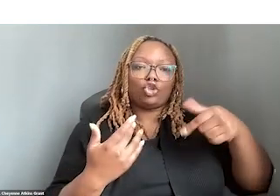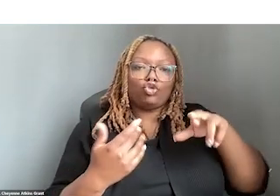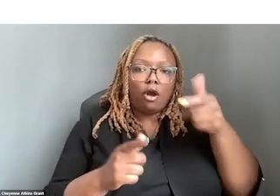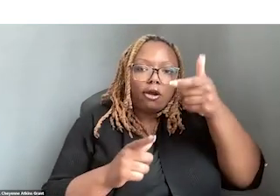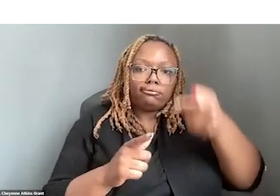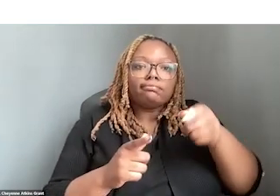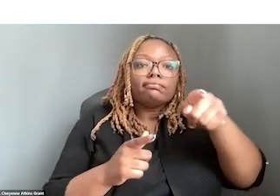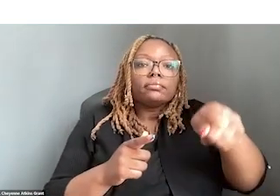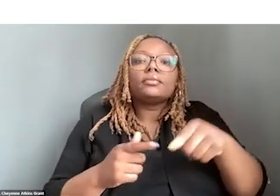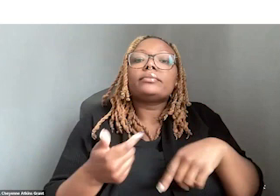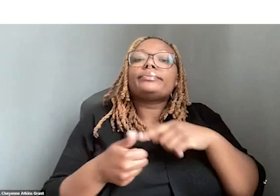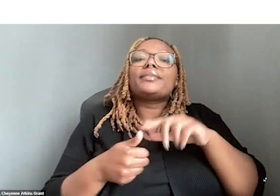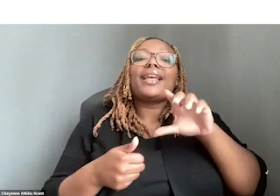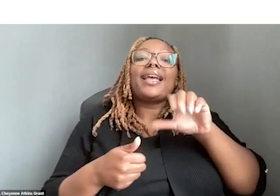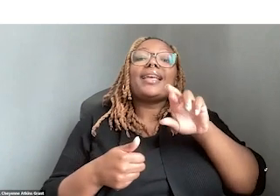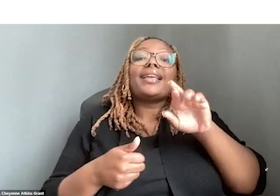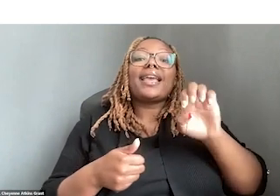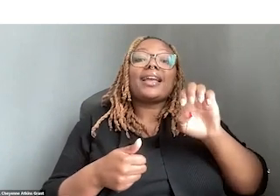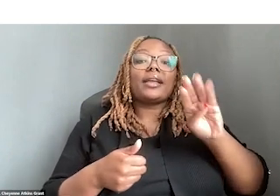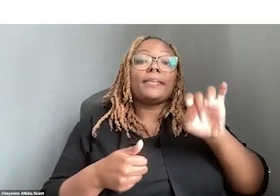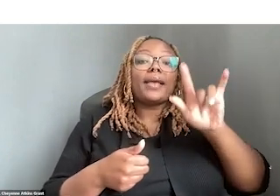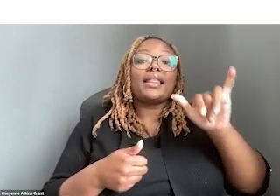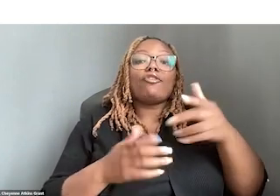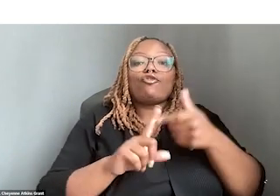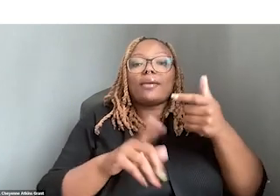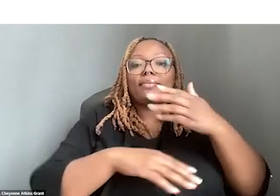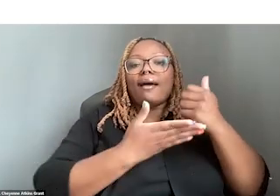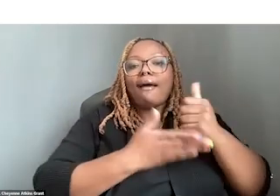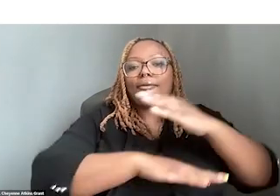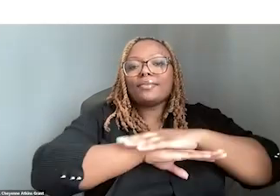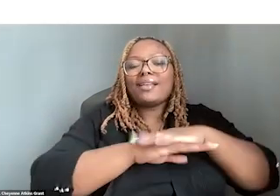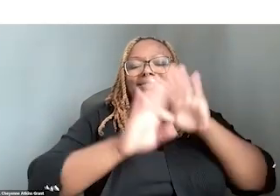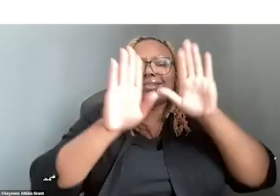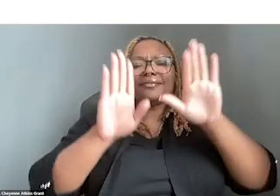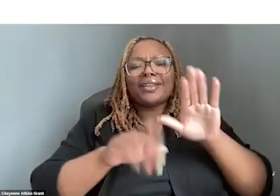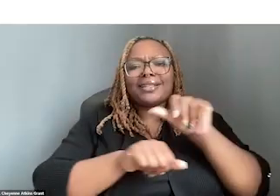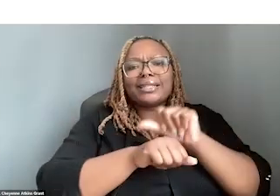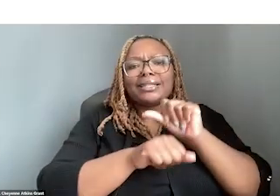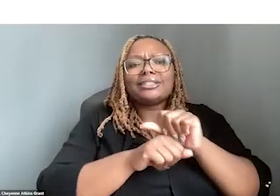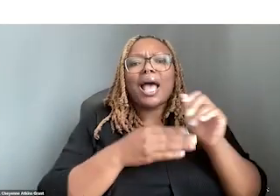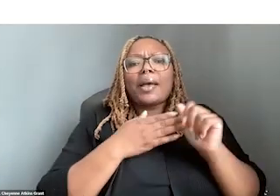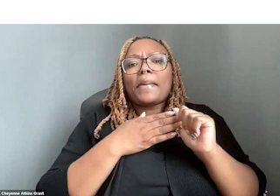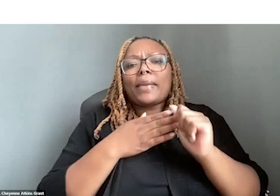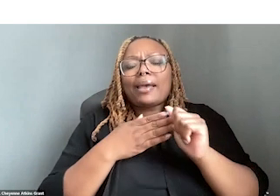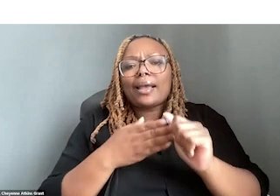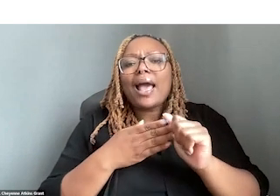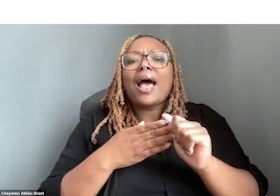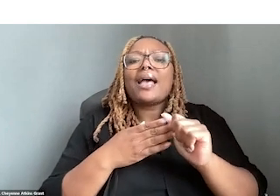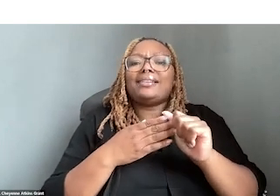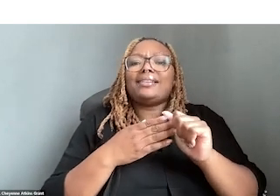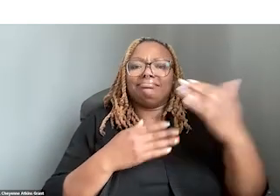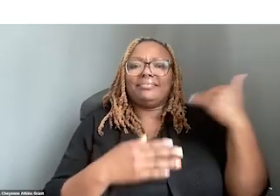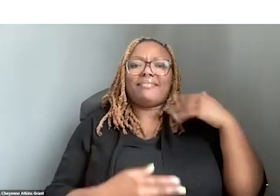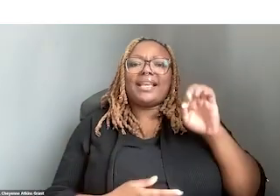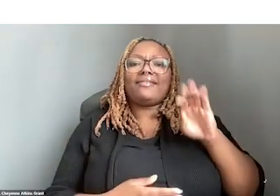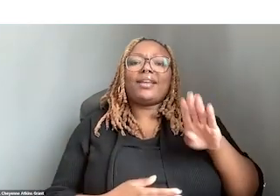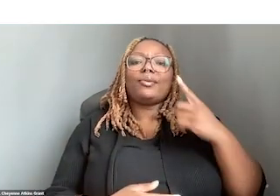Sherri Bailey from our Help Desk did a really fantastic guide in February for SciENcv